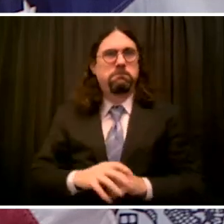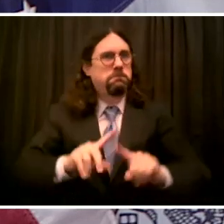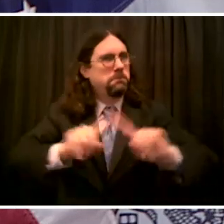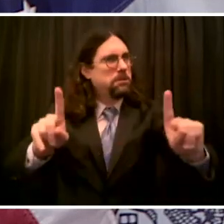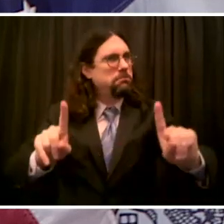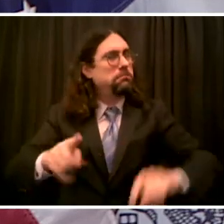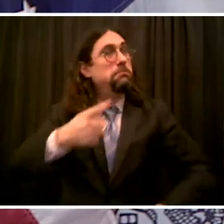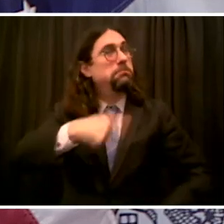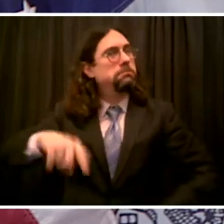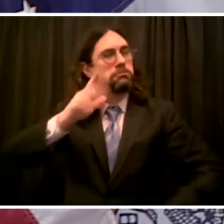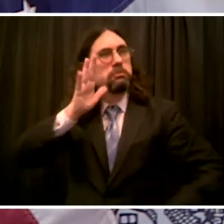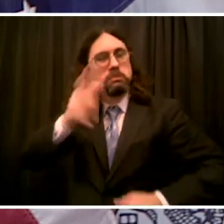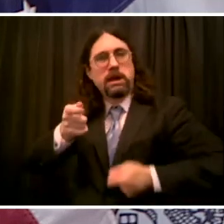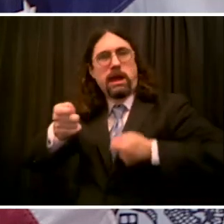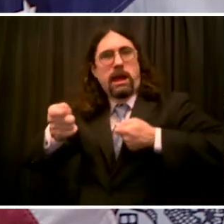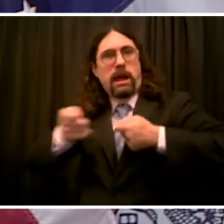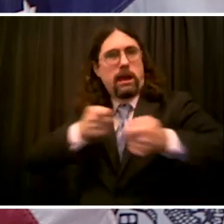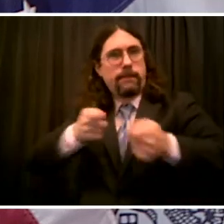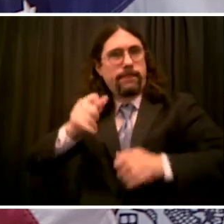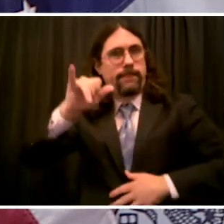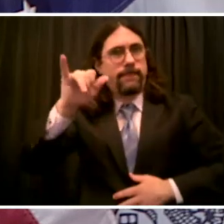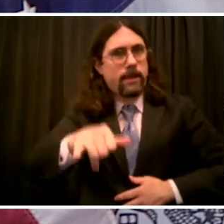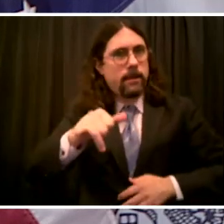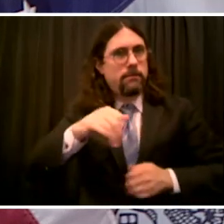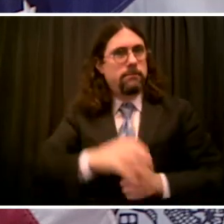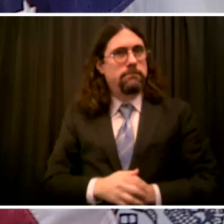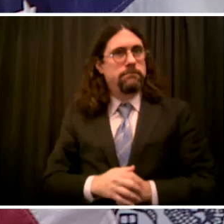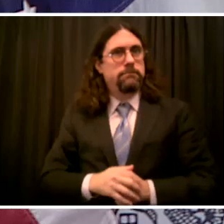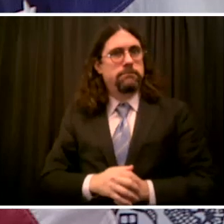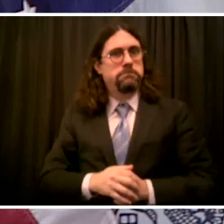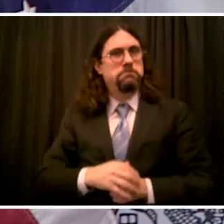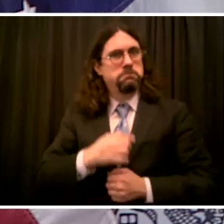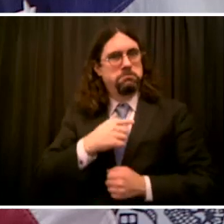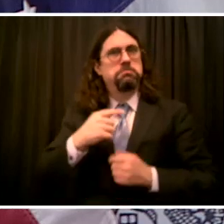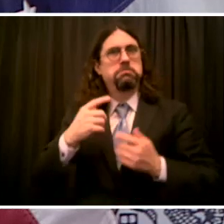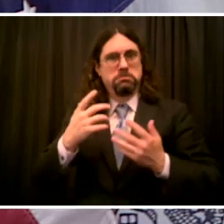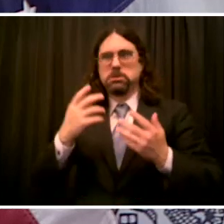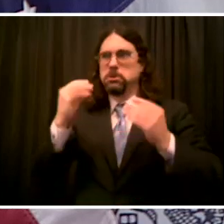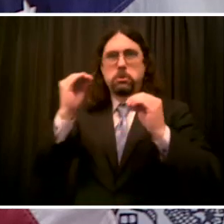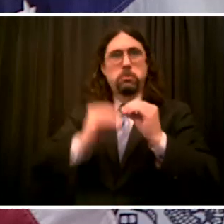WE'LL GET A HANDLE ON T.I